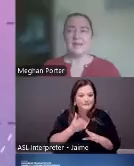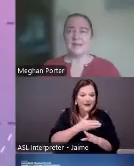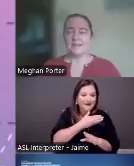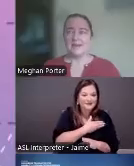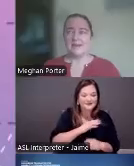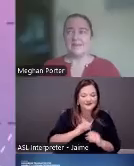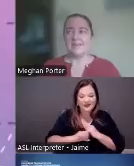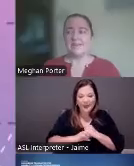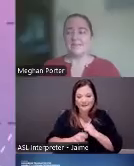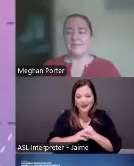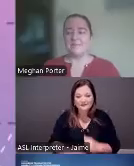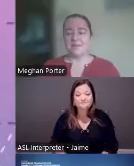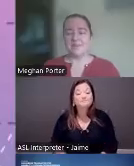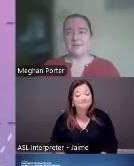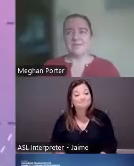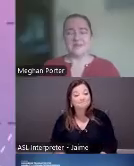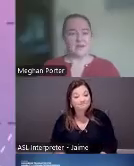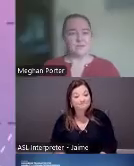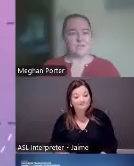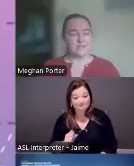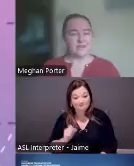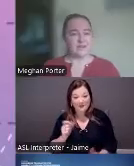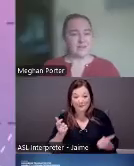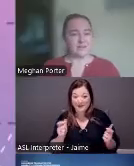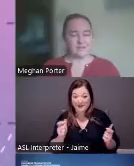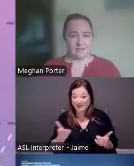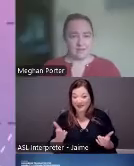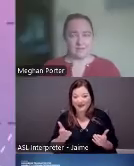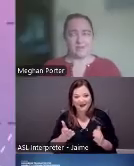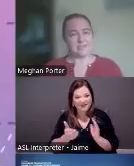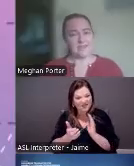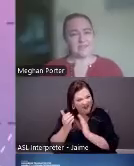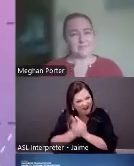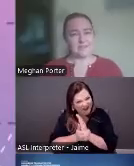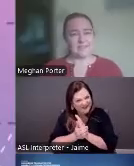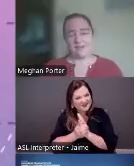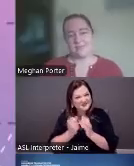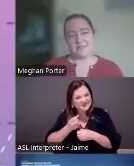Yeah, I think the big thing was the auto-generated alt text, because that was not